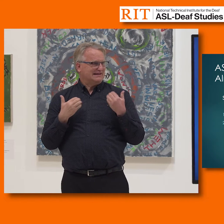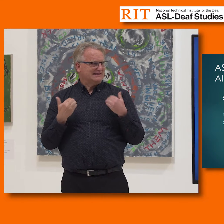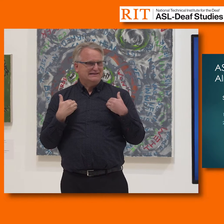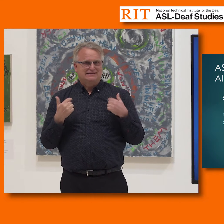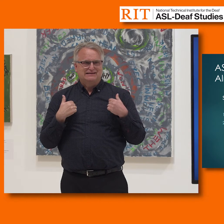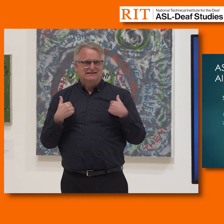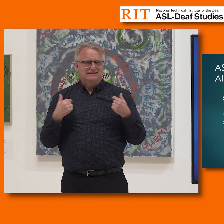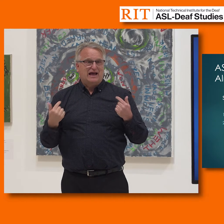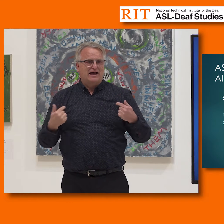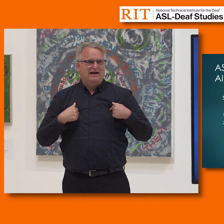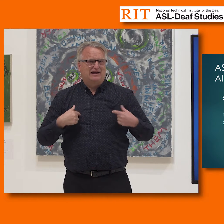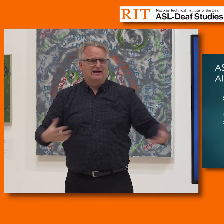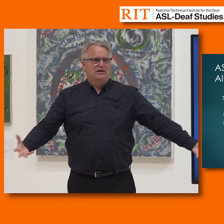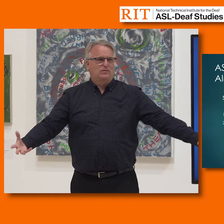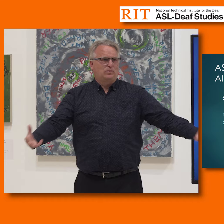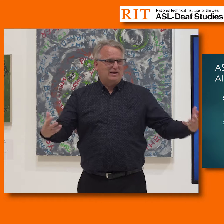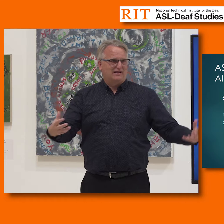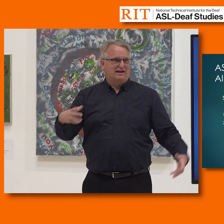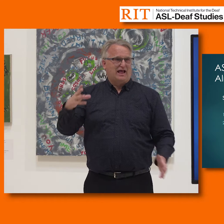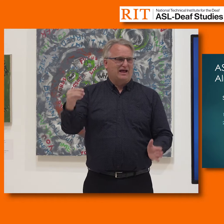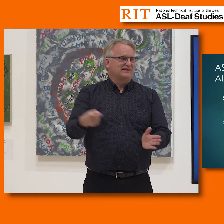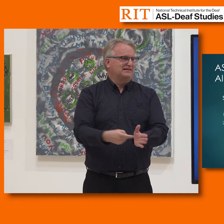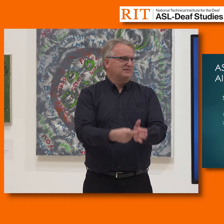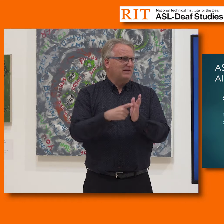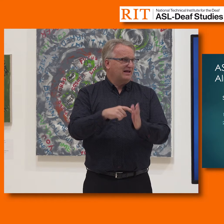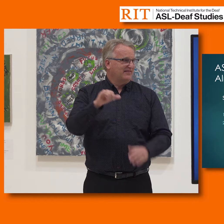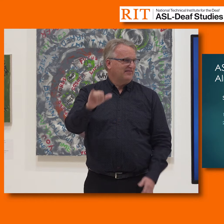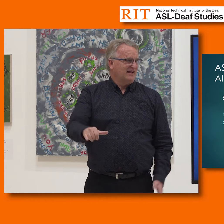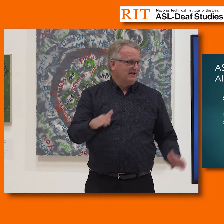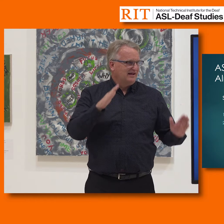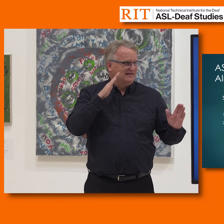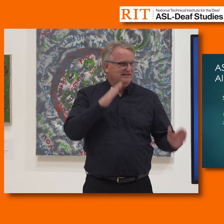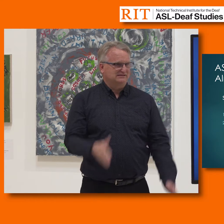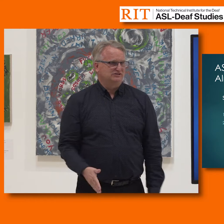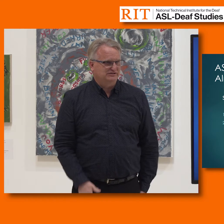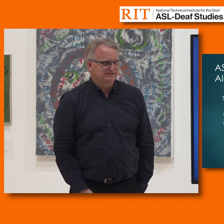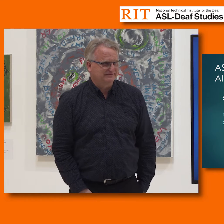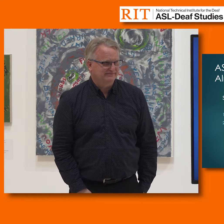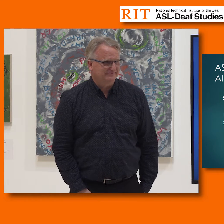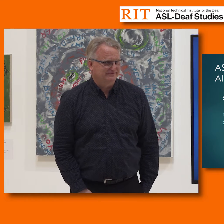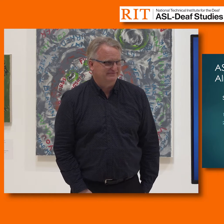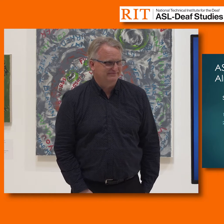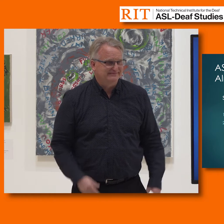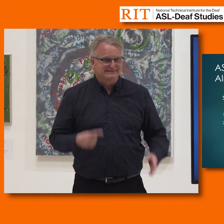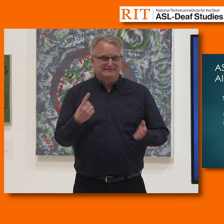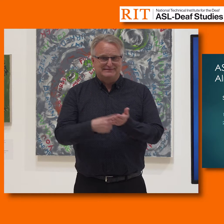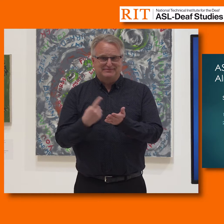I'm asking the second team interpreter to support me and work as a team, put their attention on me.